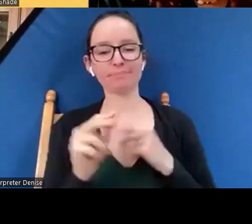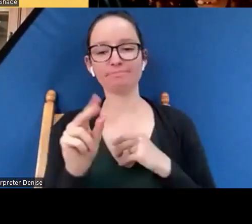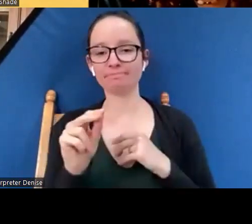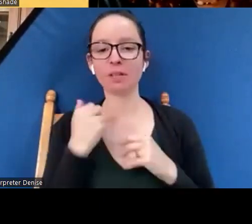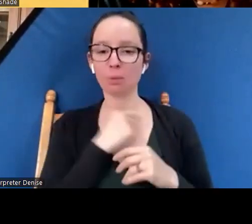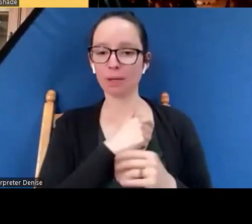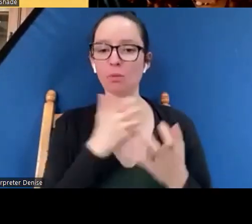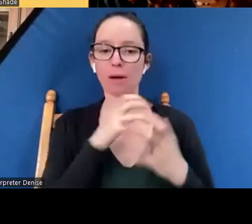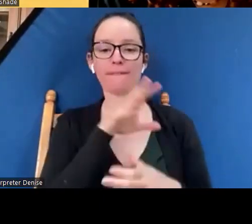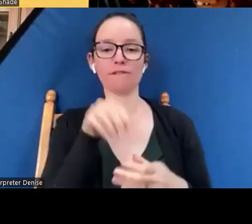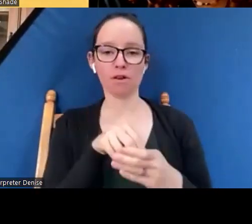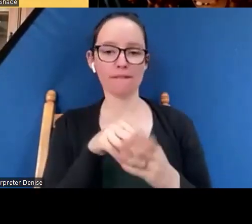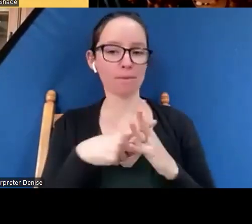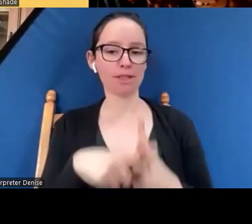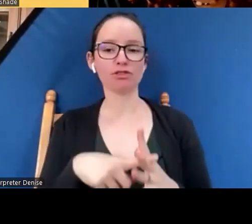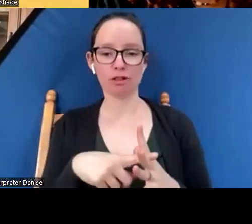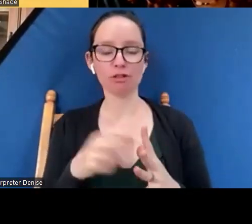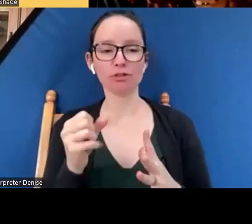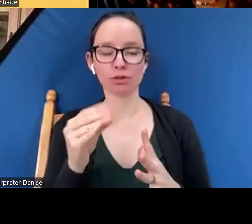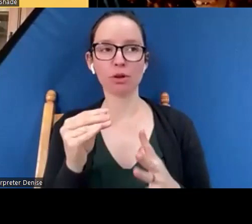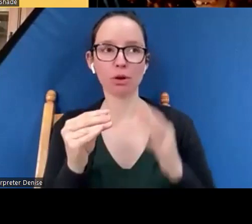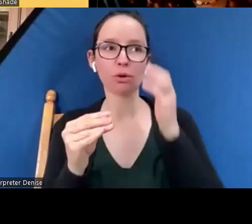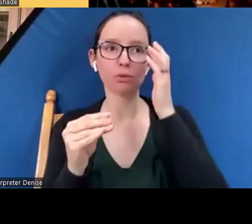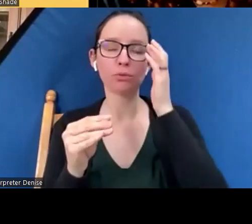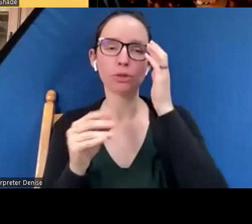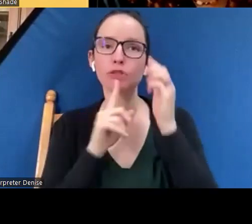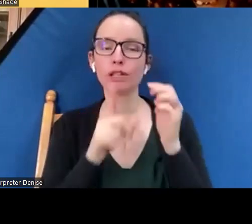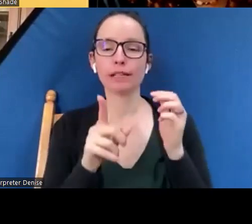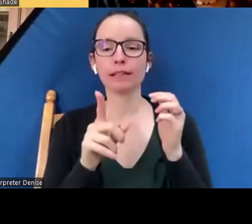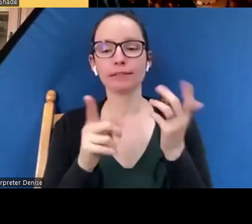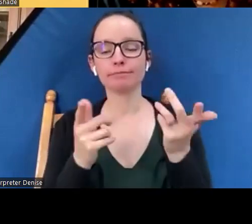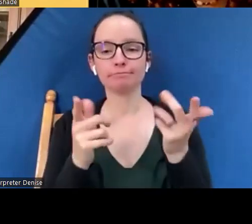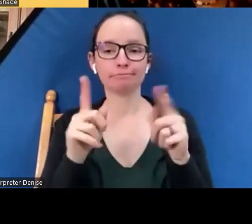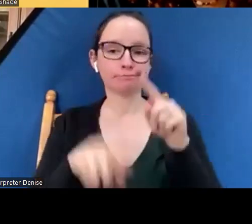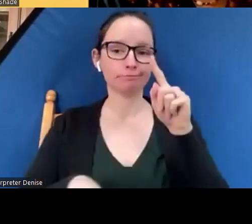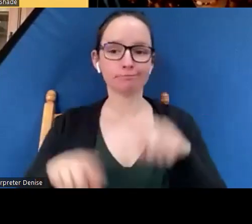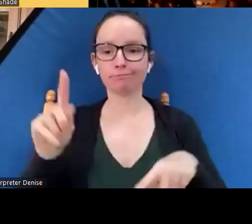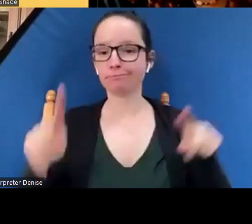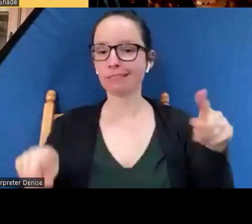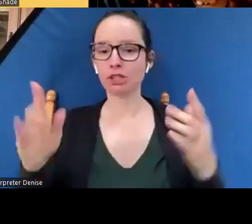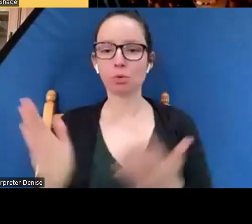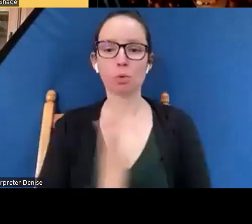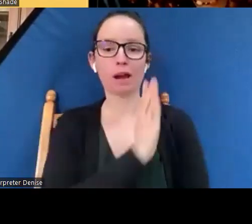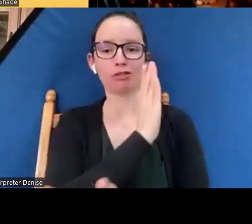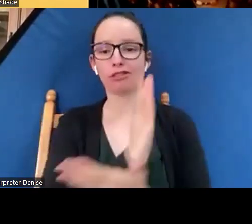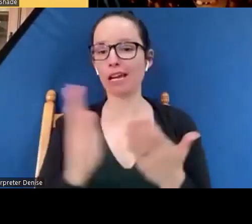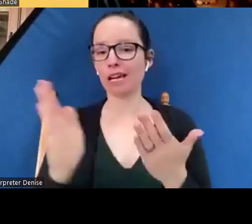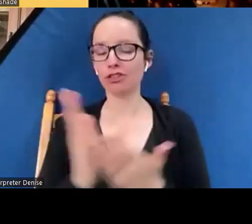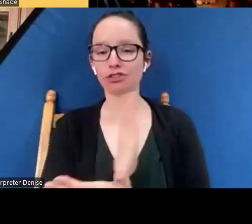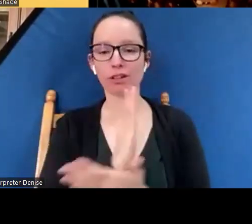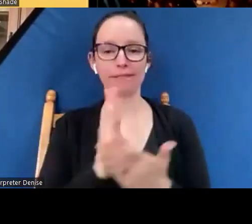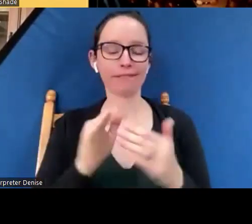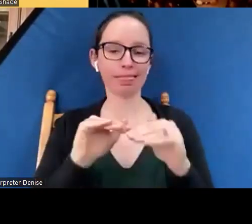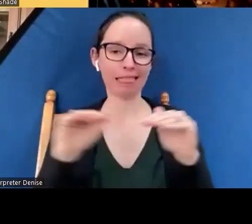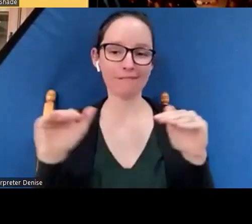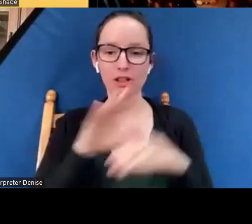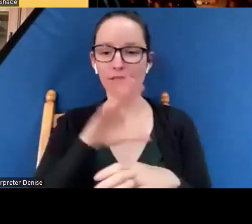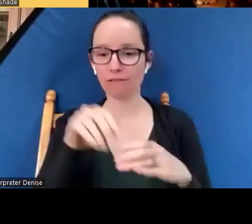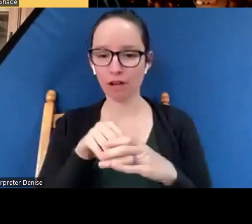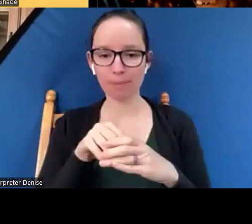So there are, it's a wide range of sort of involvement. Different projects have different needs as Amber